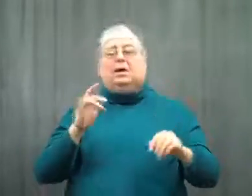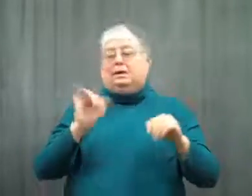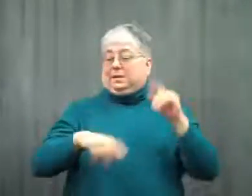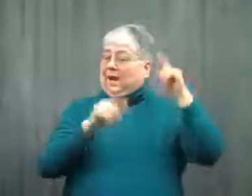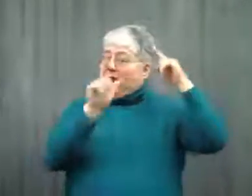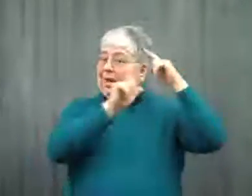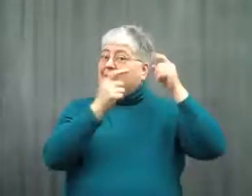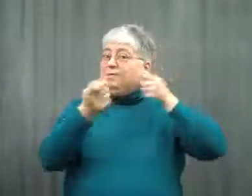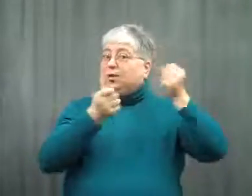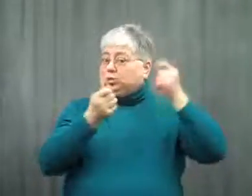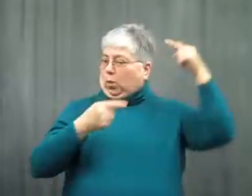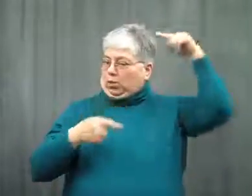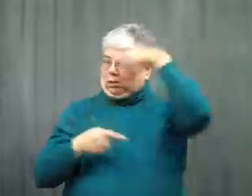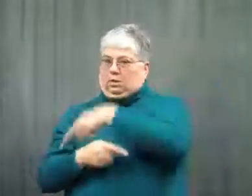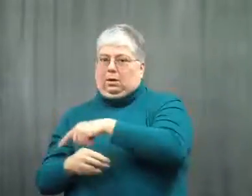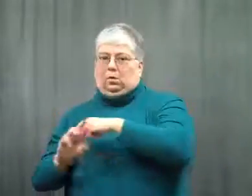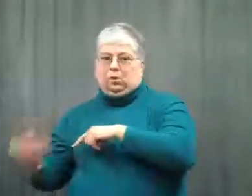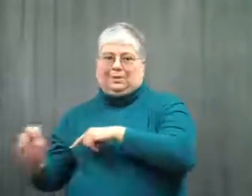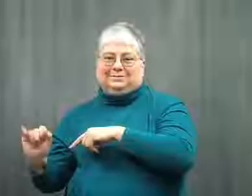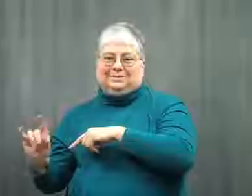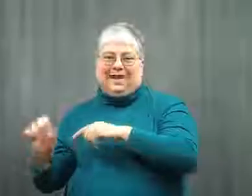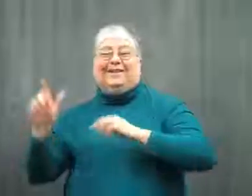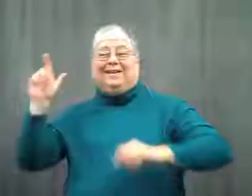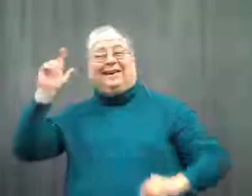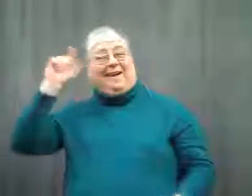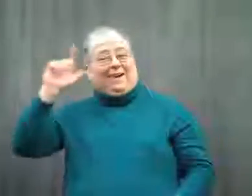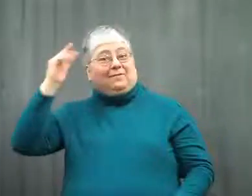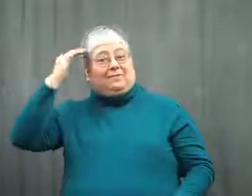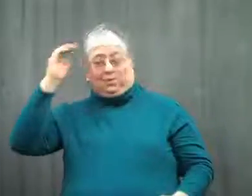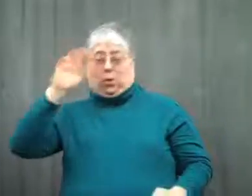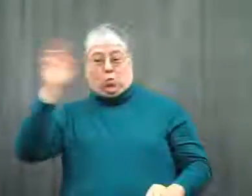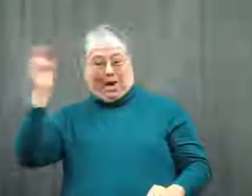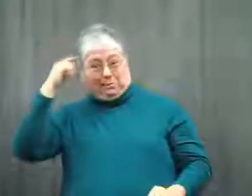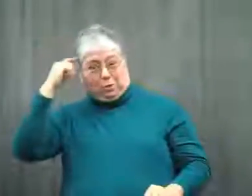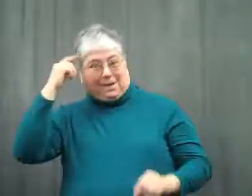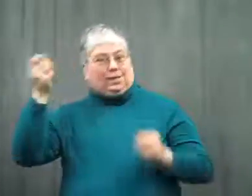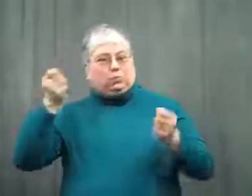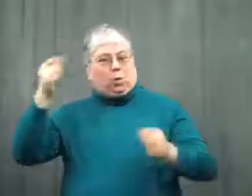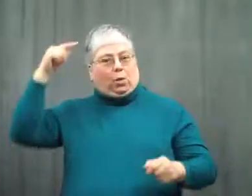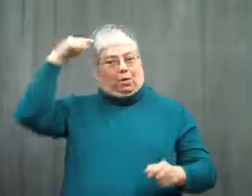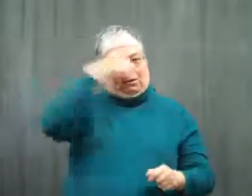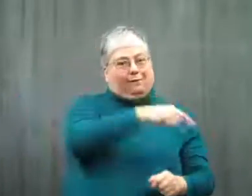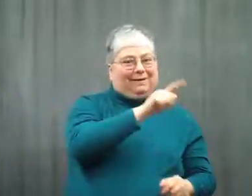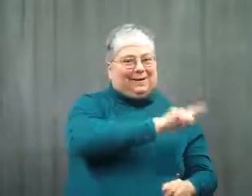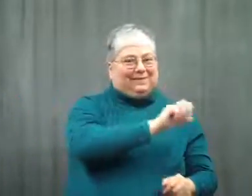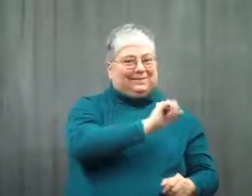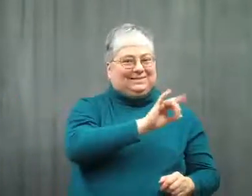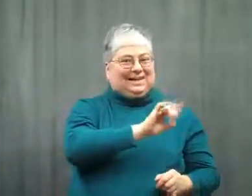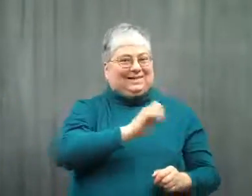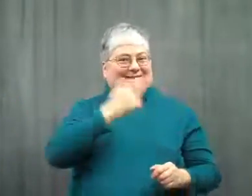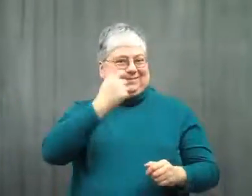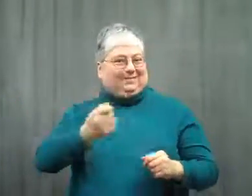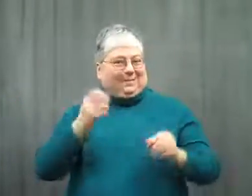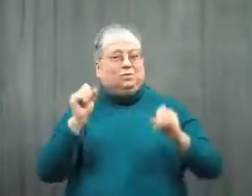Interestingly, the left side of the brain controls the body's right side, and vice versa.